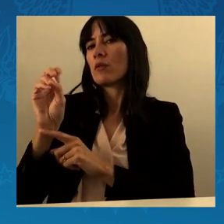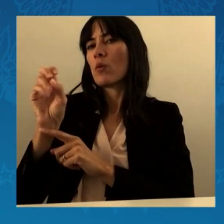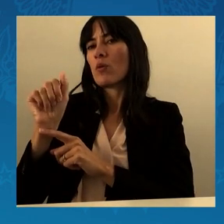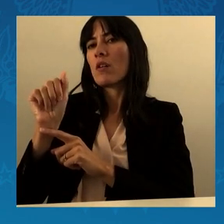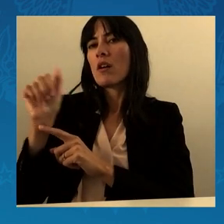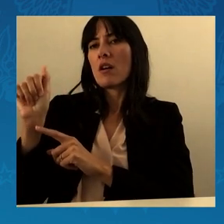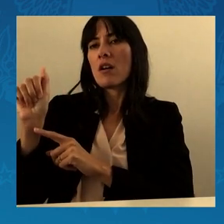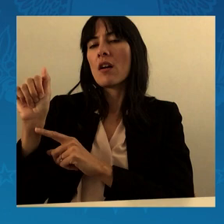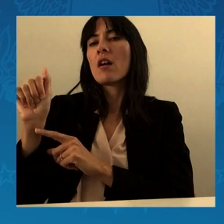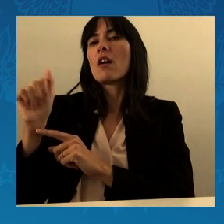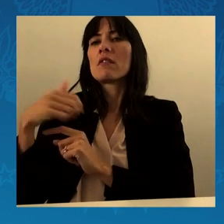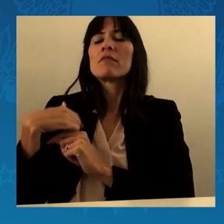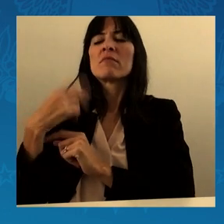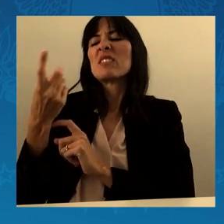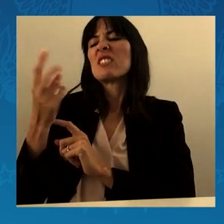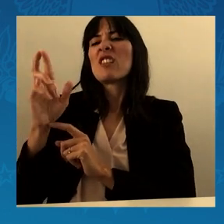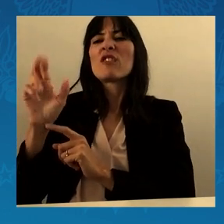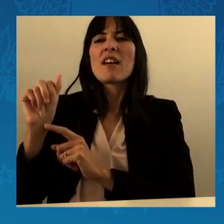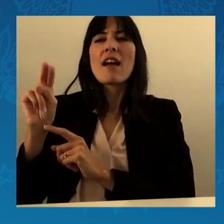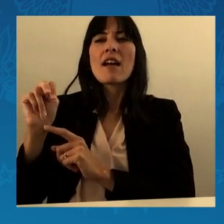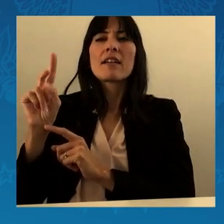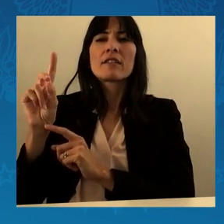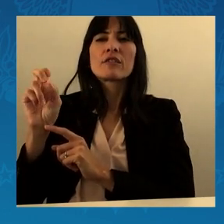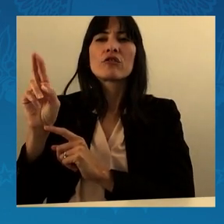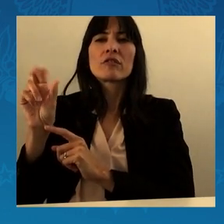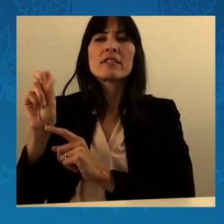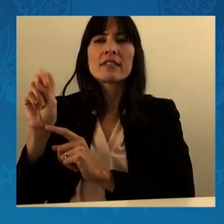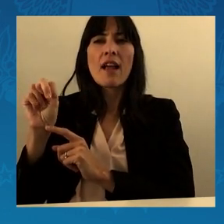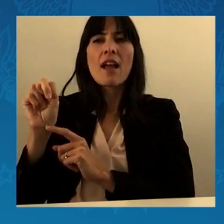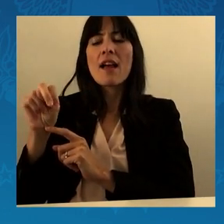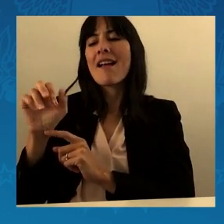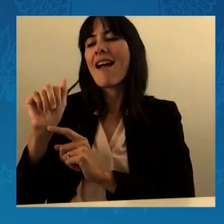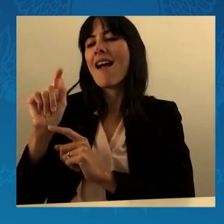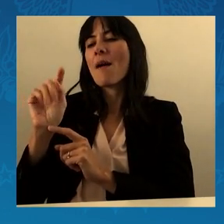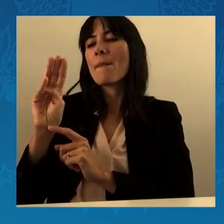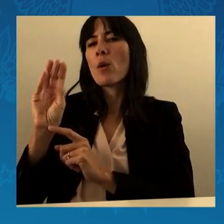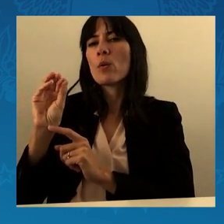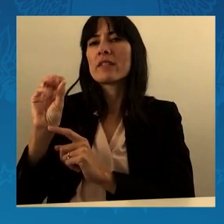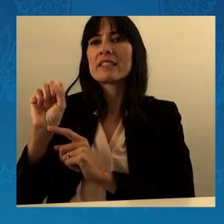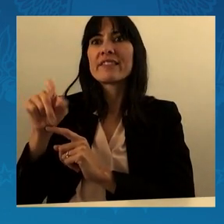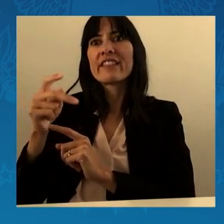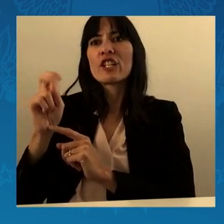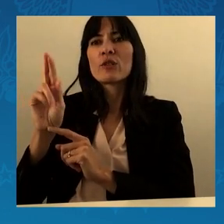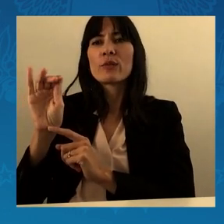over at the Atmospheric Science Building. And so with them, I've been working with them since freshman year,